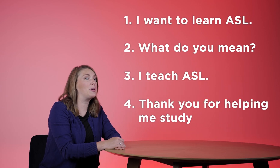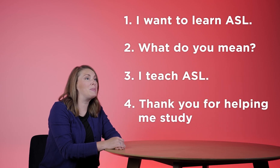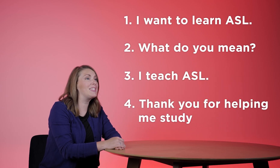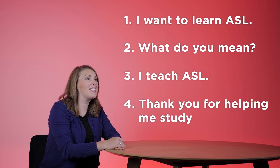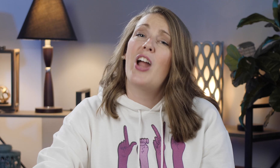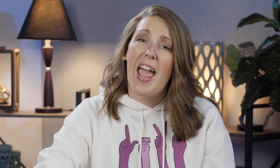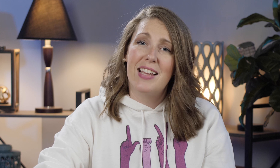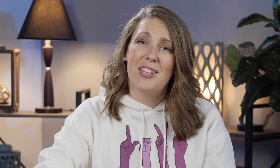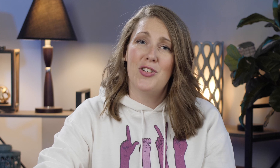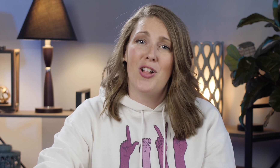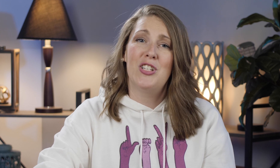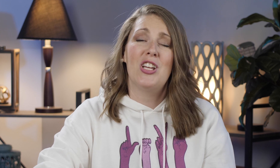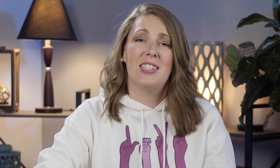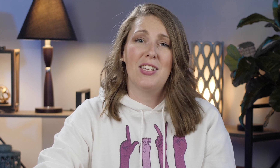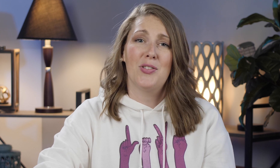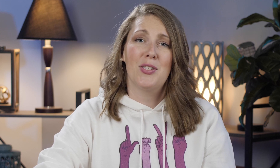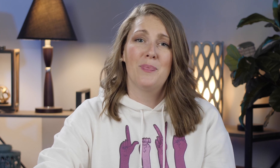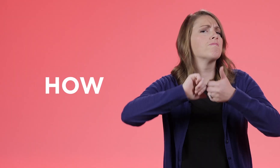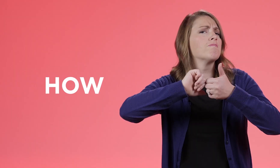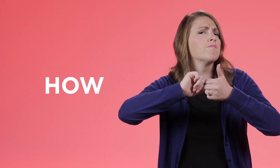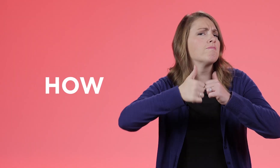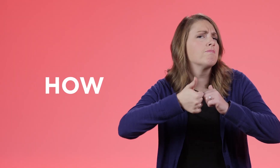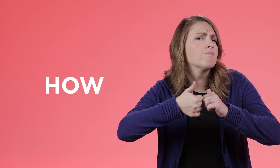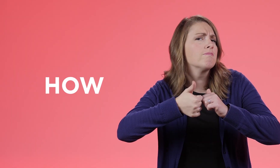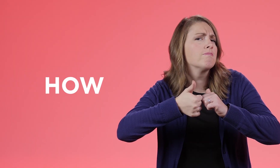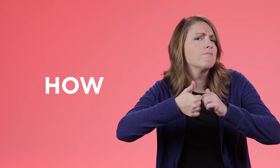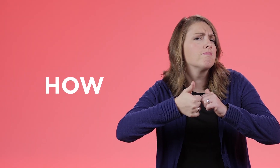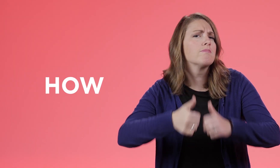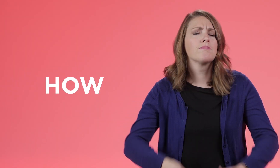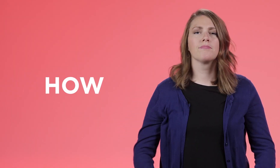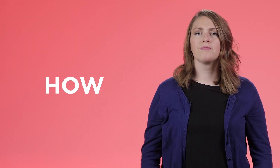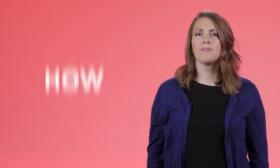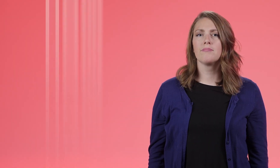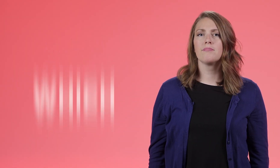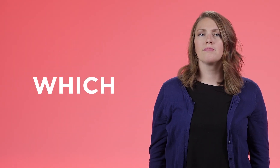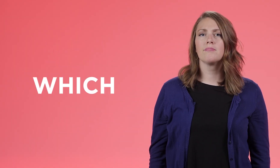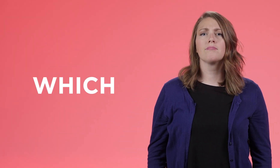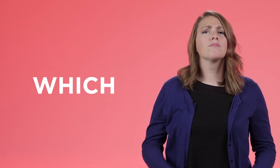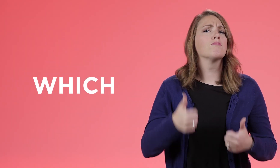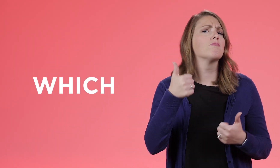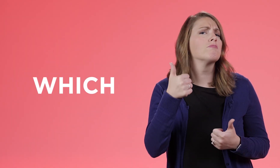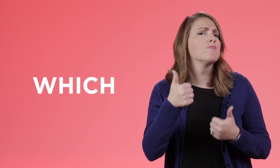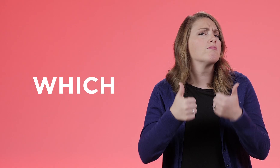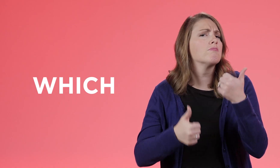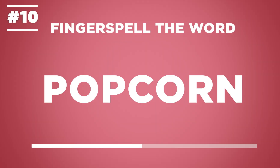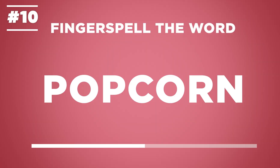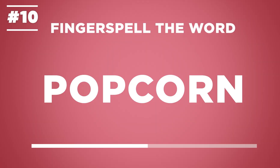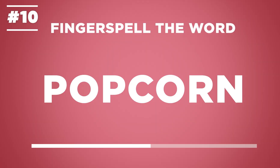expand your asl knowledge and skills not only are we offering vocabulary and lessons but